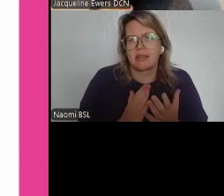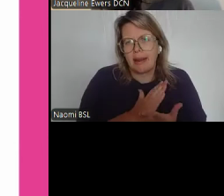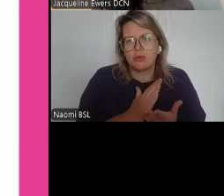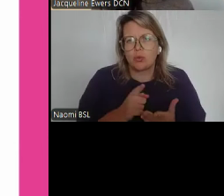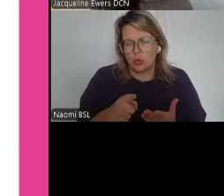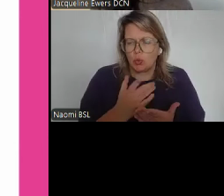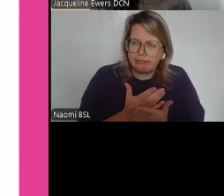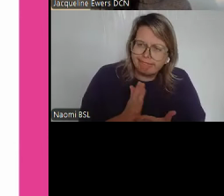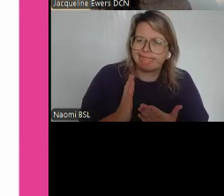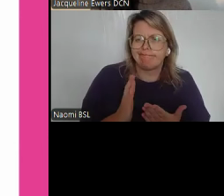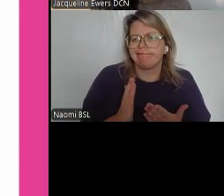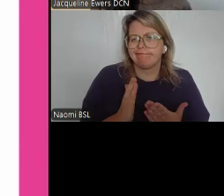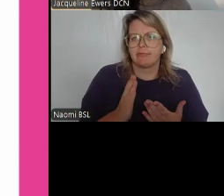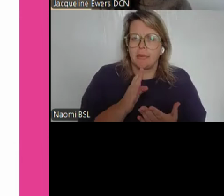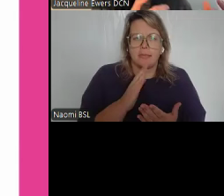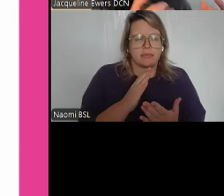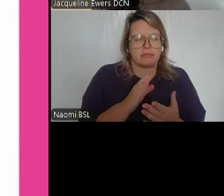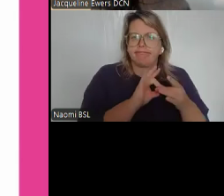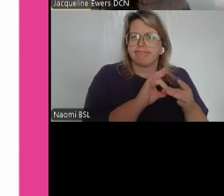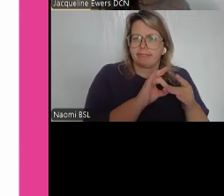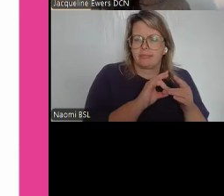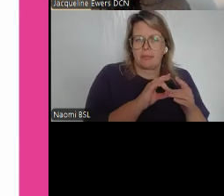This is all about creating trust with your audiences.